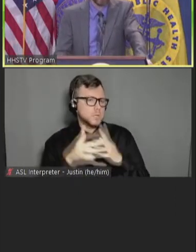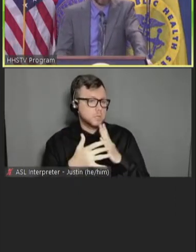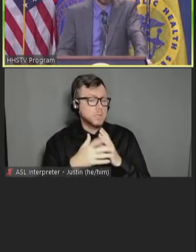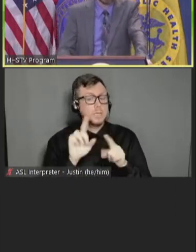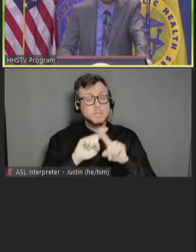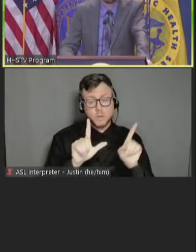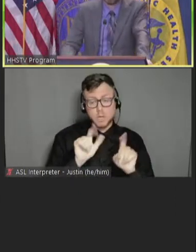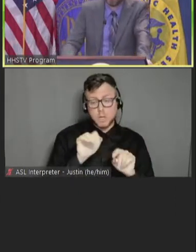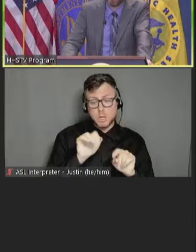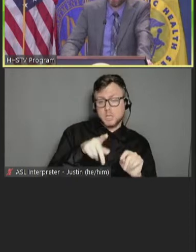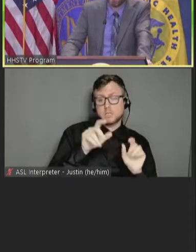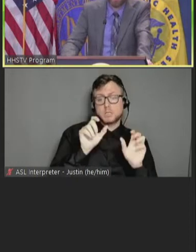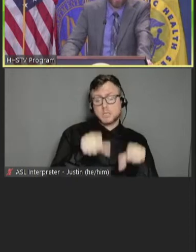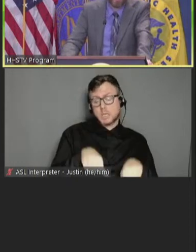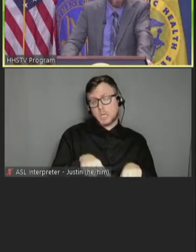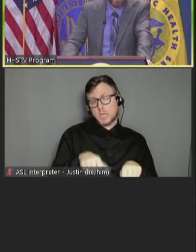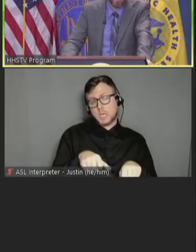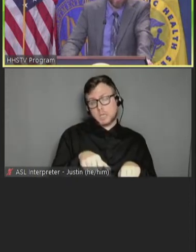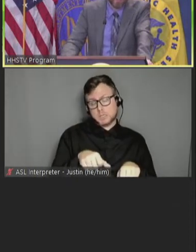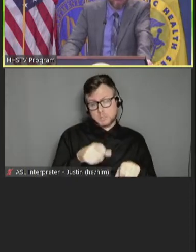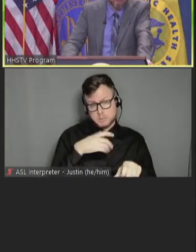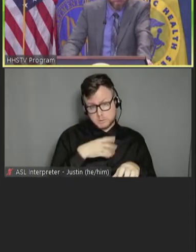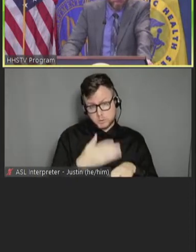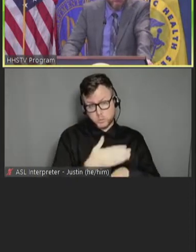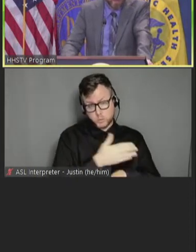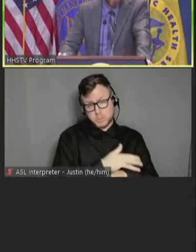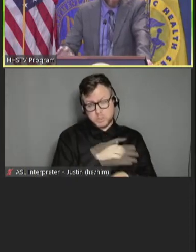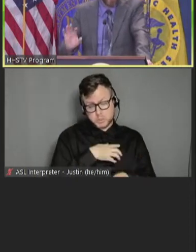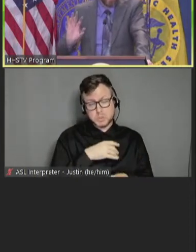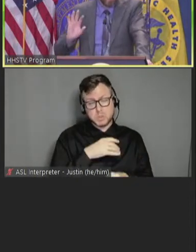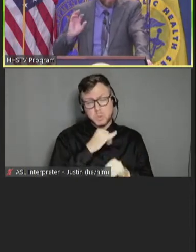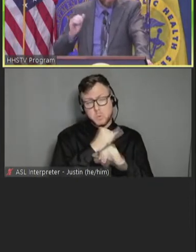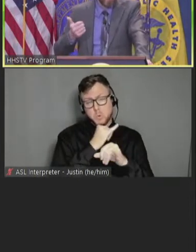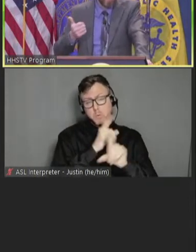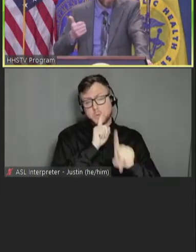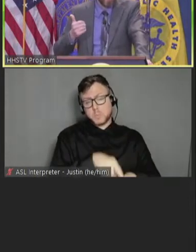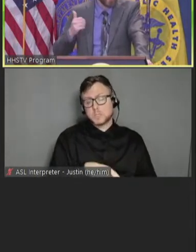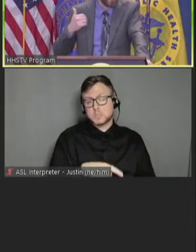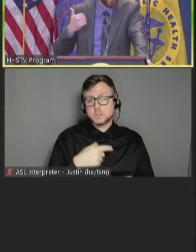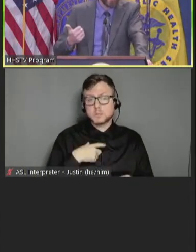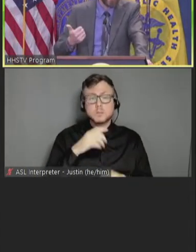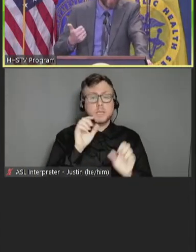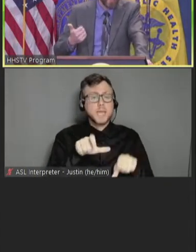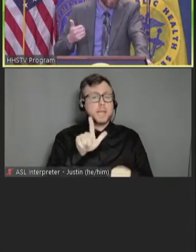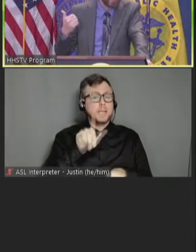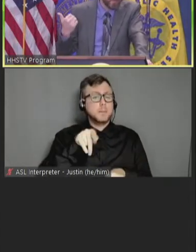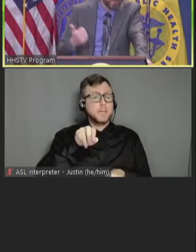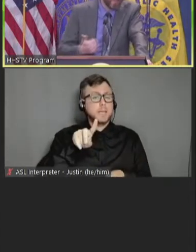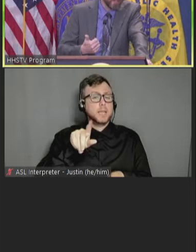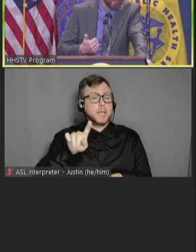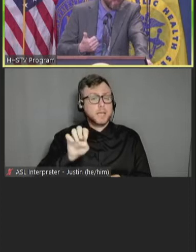different immune responses. And so you can liquidate TLR agonists, put them into LNP,